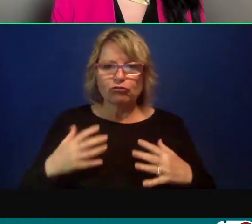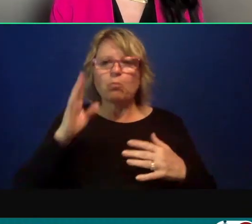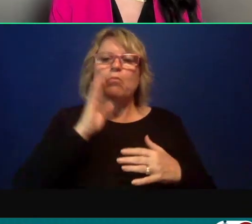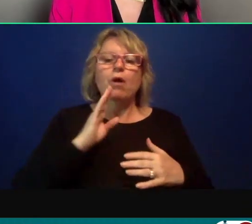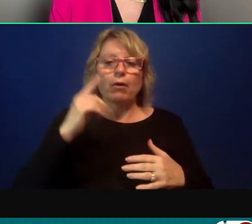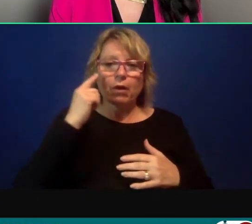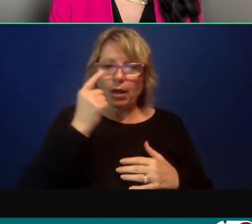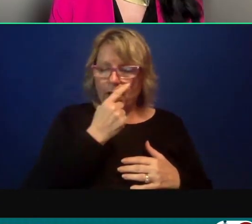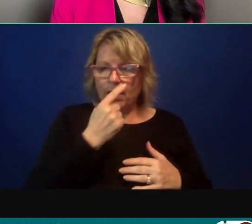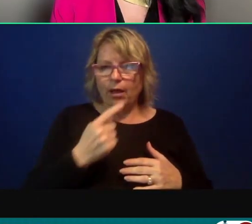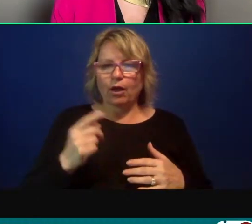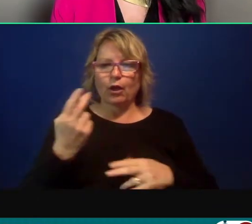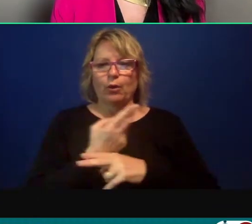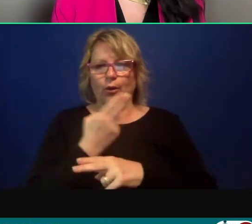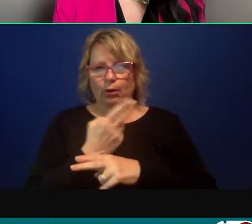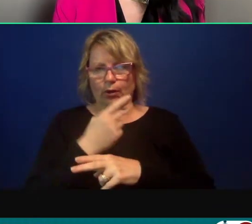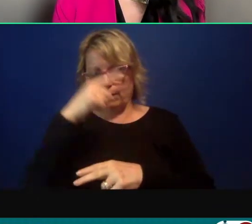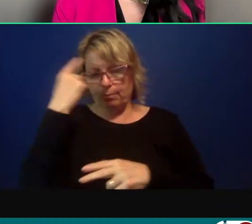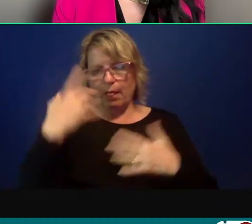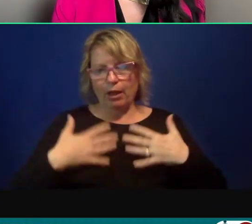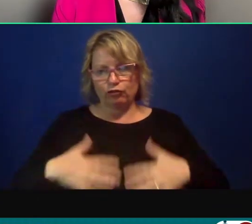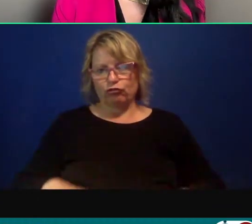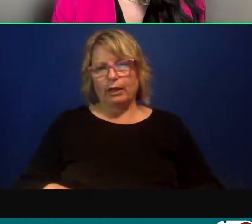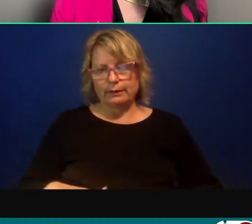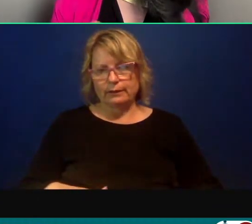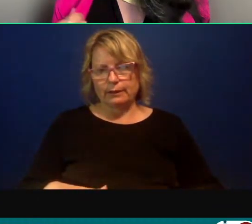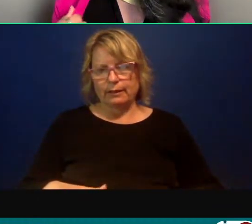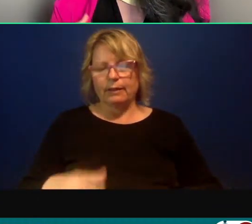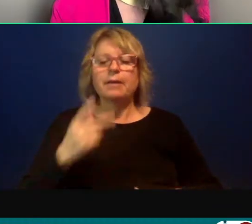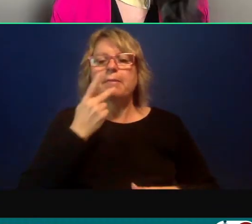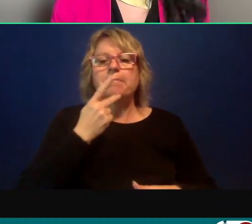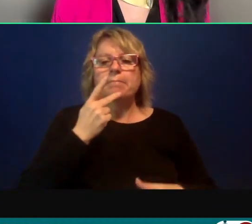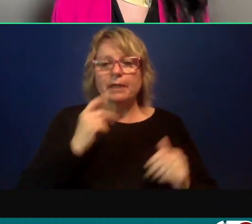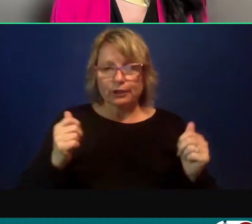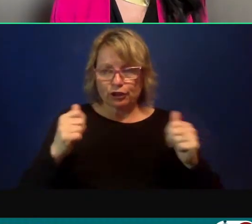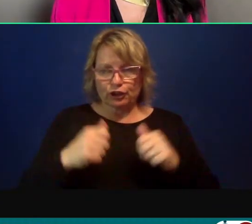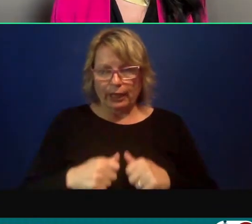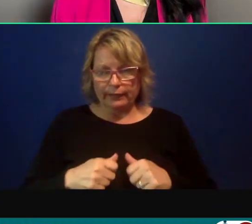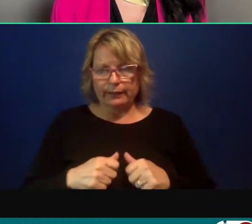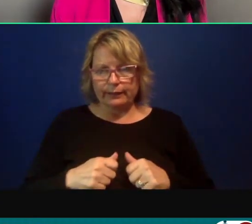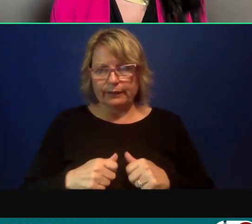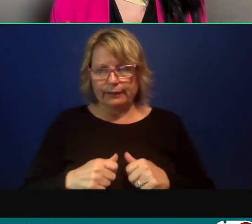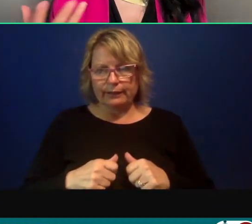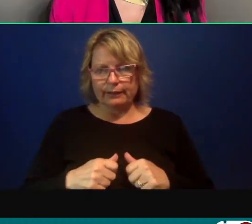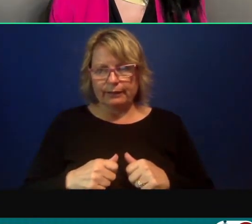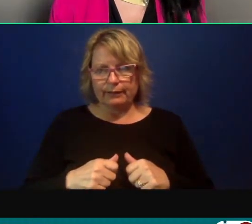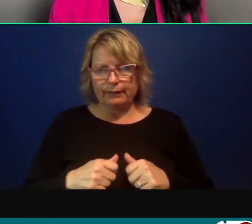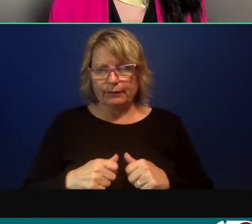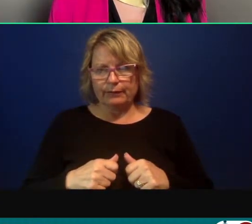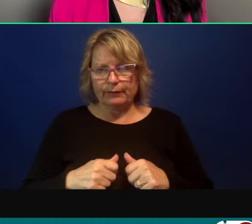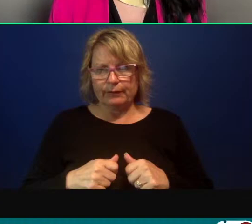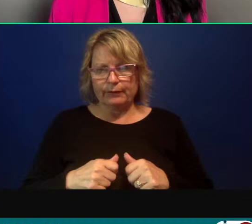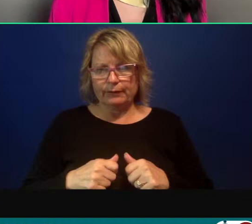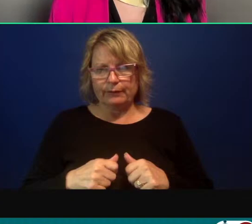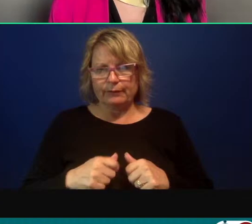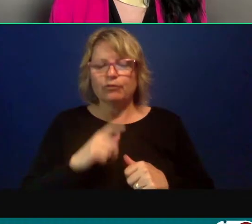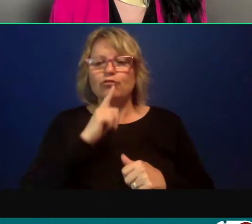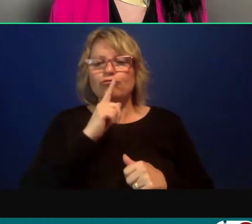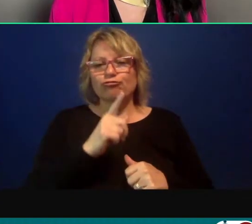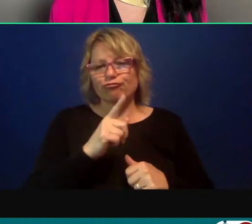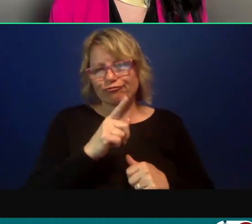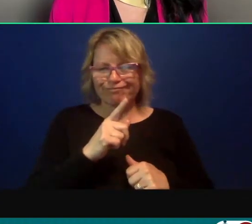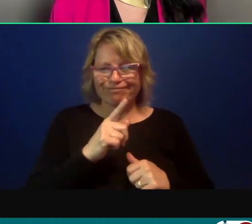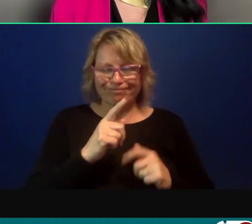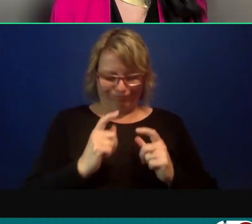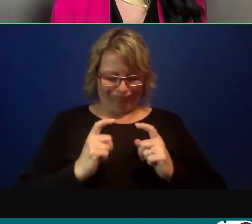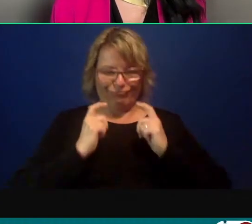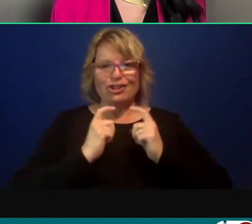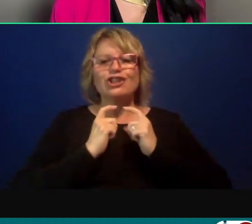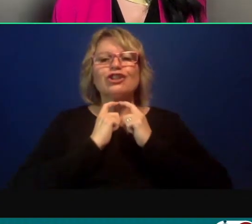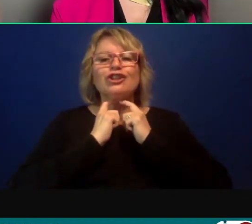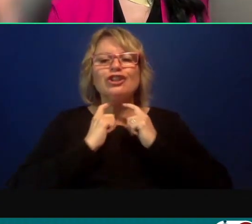I am wearing a black dress, a pink jacket, a really oversized gold necklace, and I have kind of